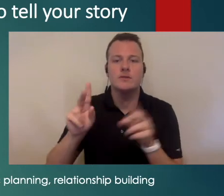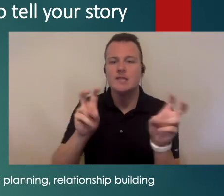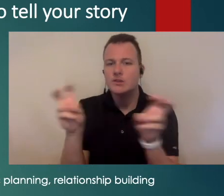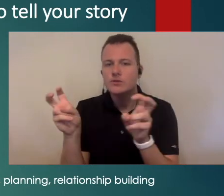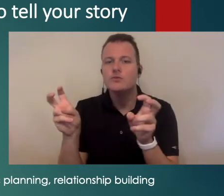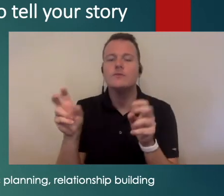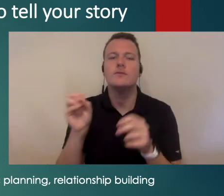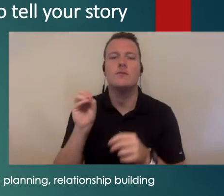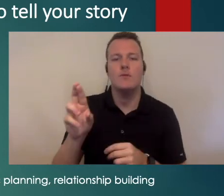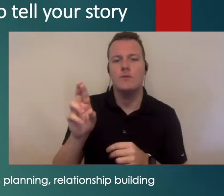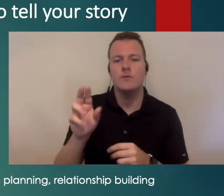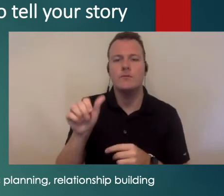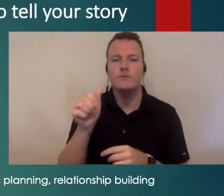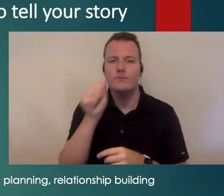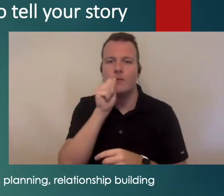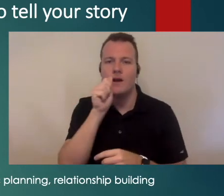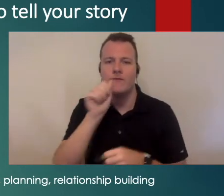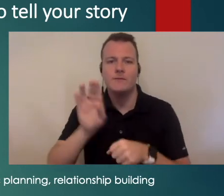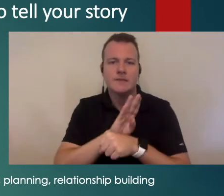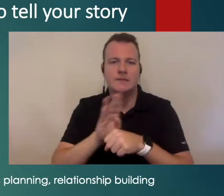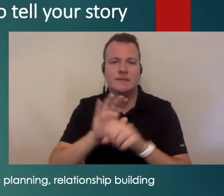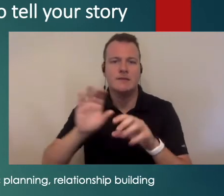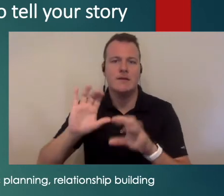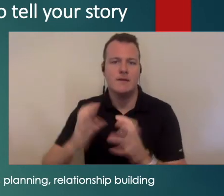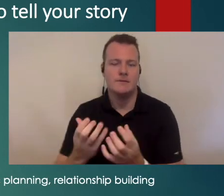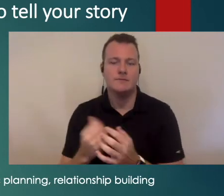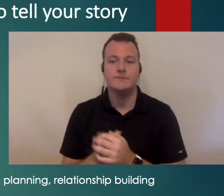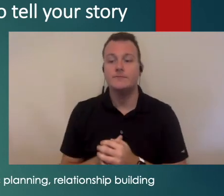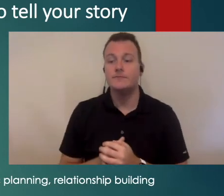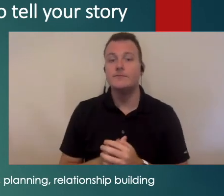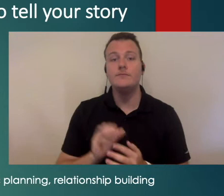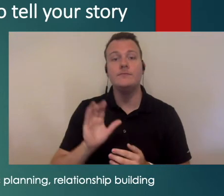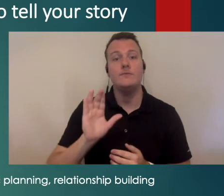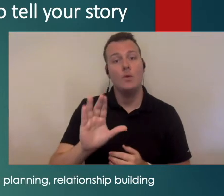business classes. And then finally your cover letter really should be limited to